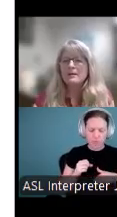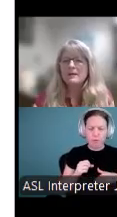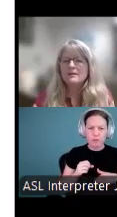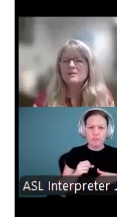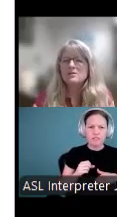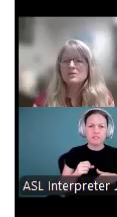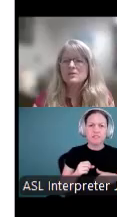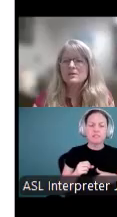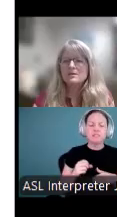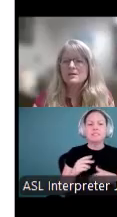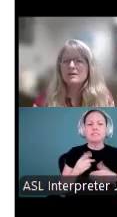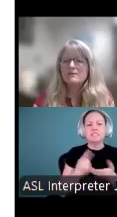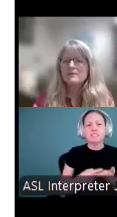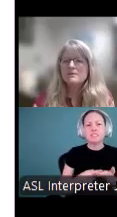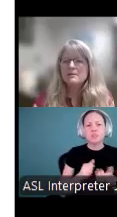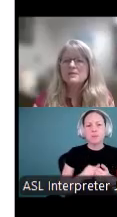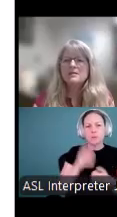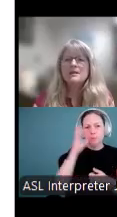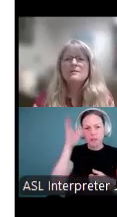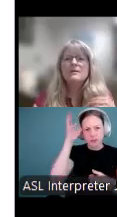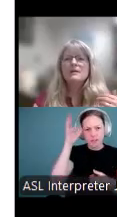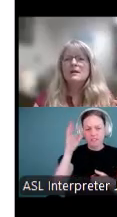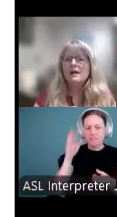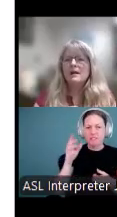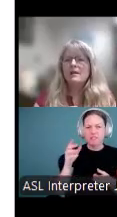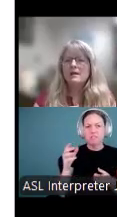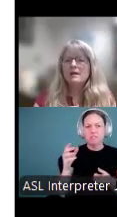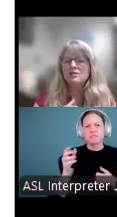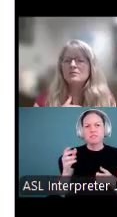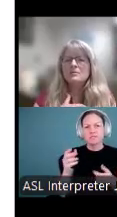be related to their discomfort of tummy time, and then just